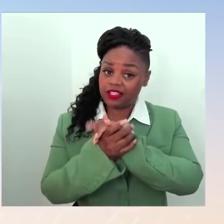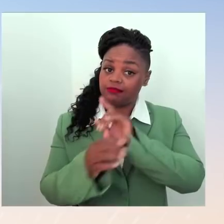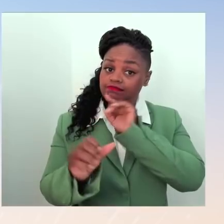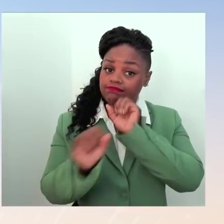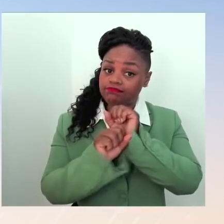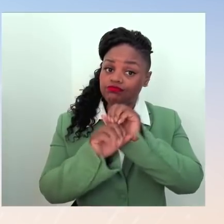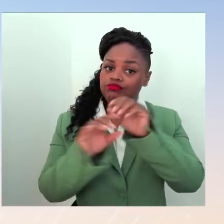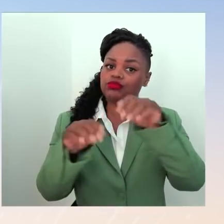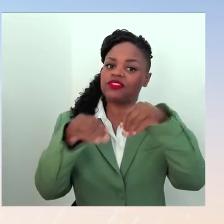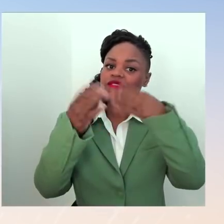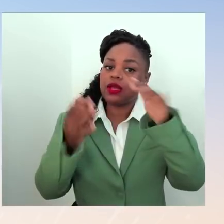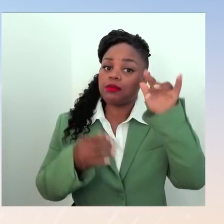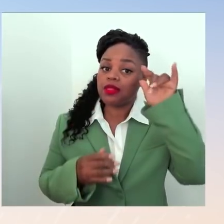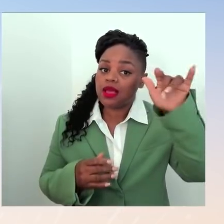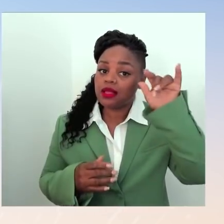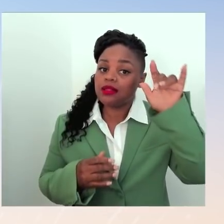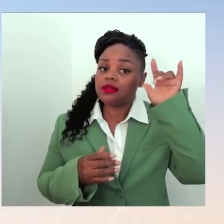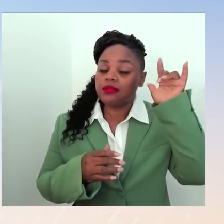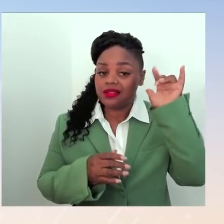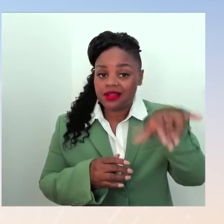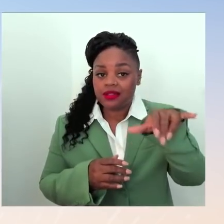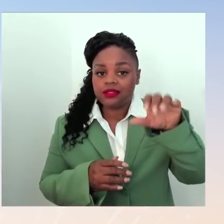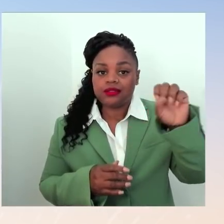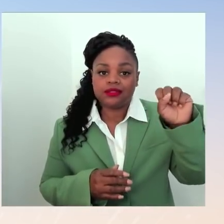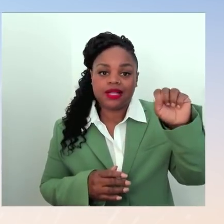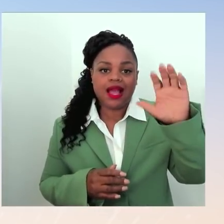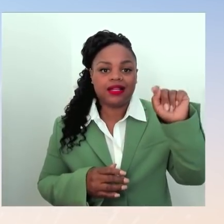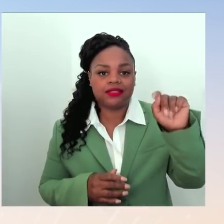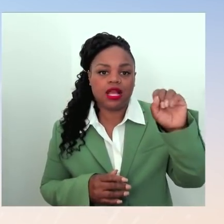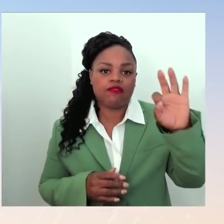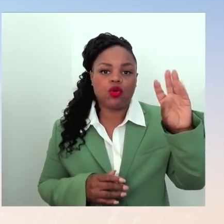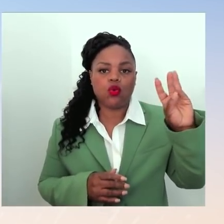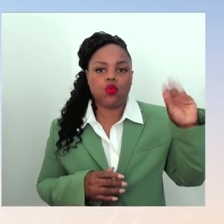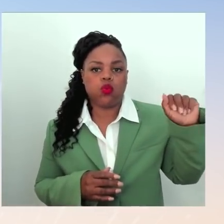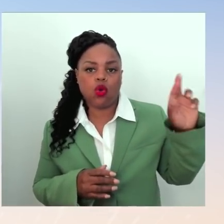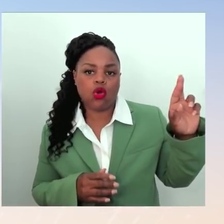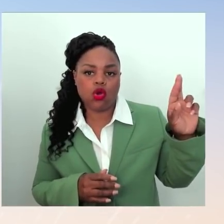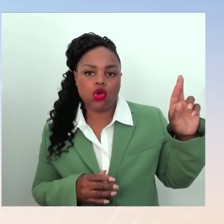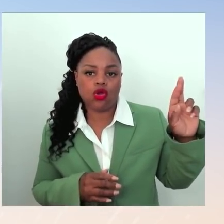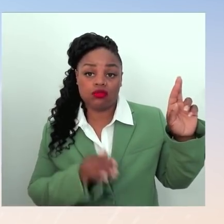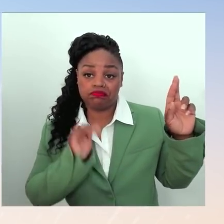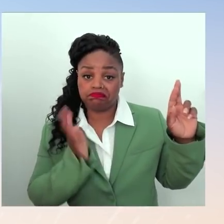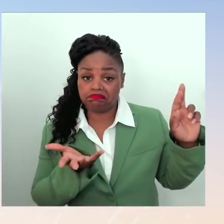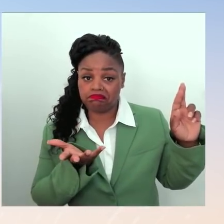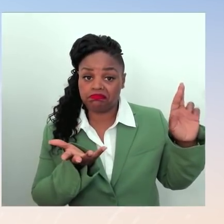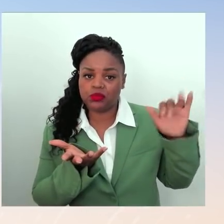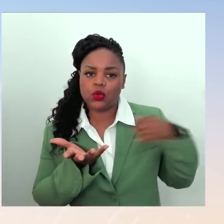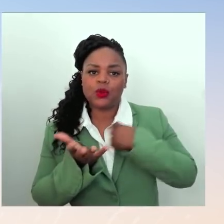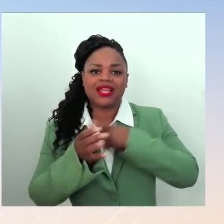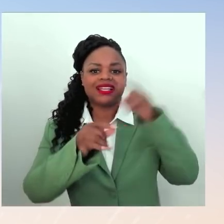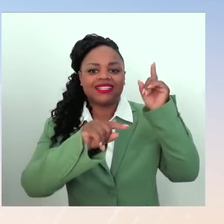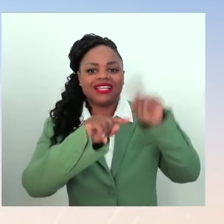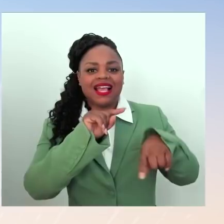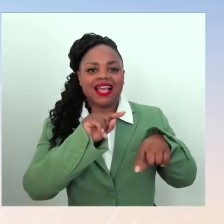we can't speak to President Putin's -- what's in his mind, what's in his brain, and the totality of what his intentions are.